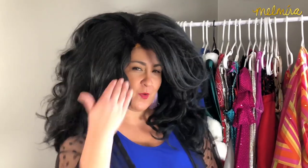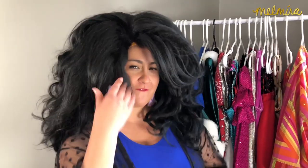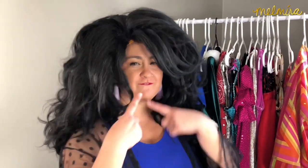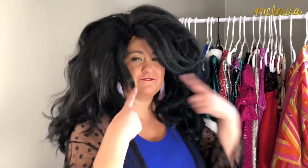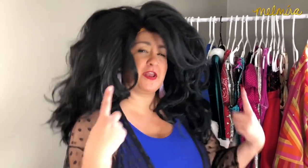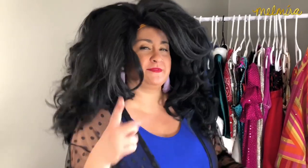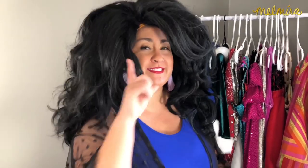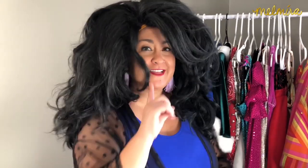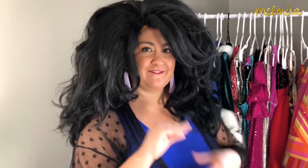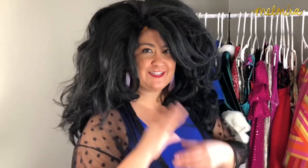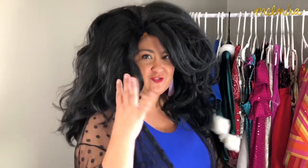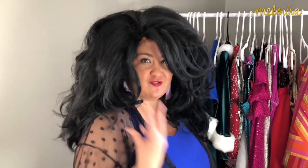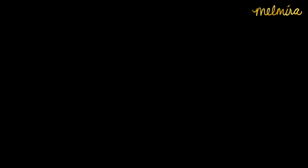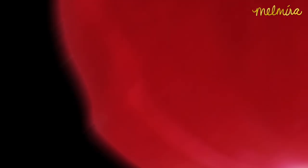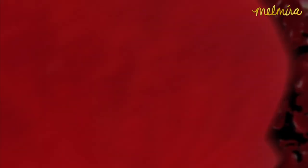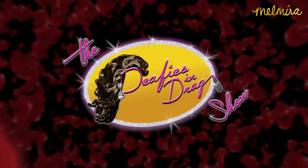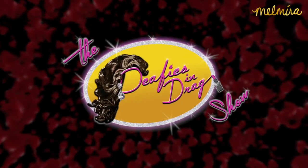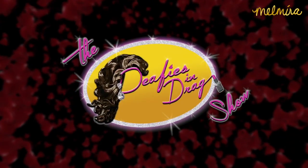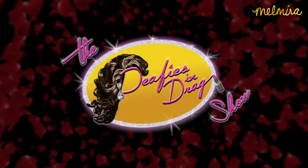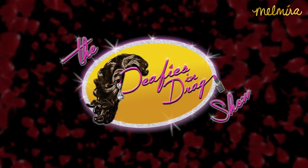You know the famous Deafies in Drag?